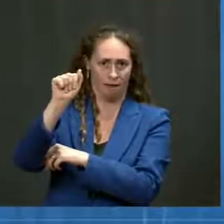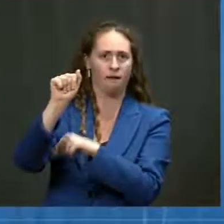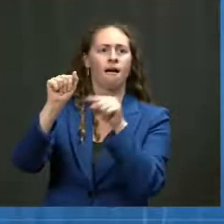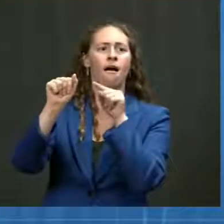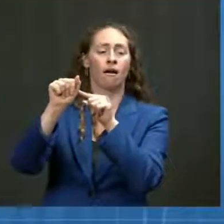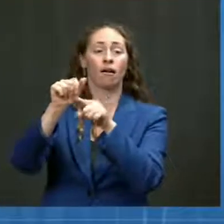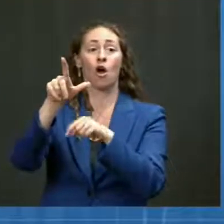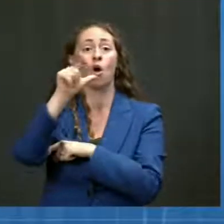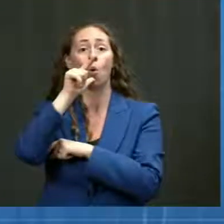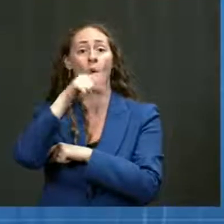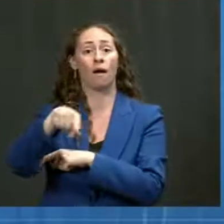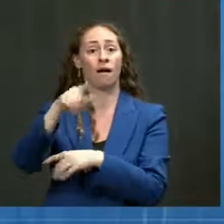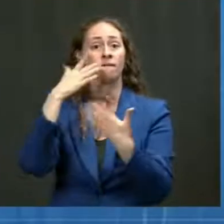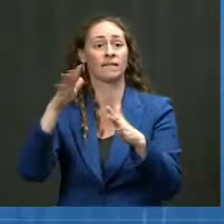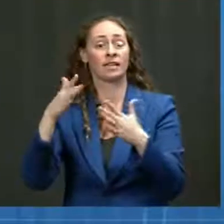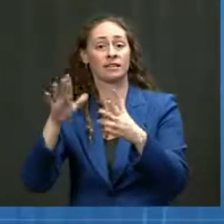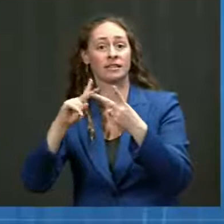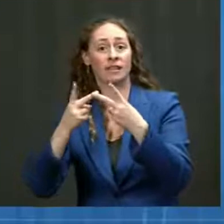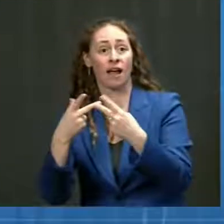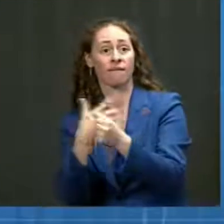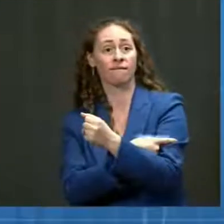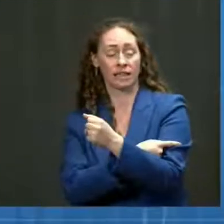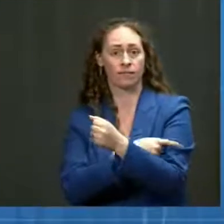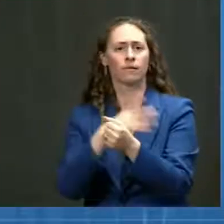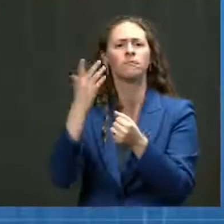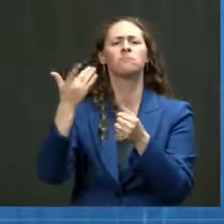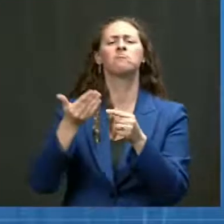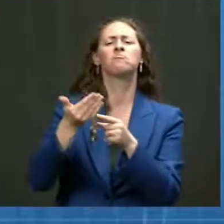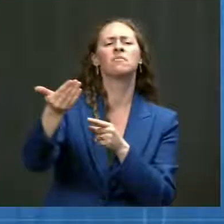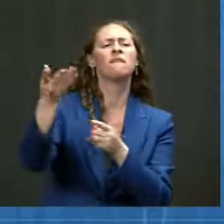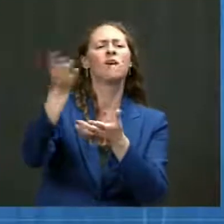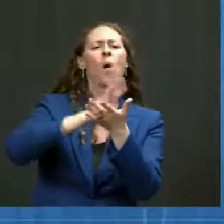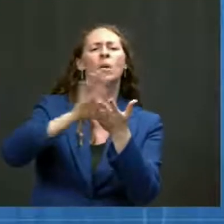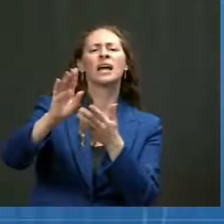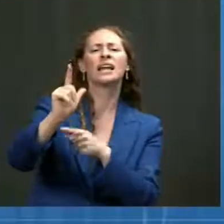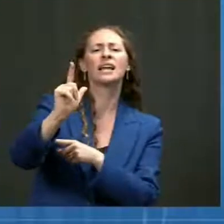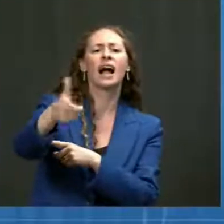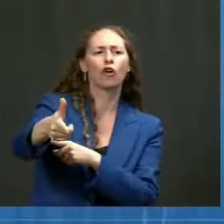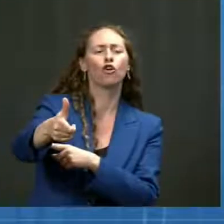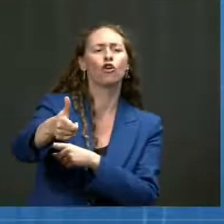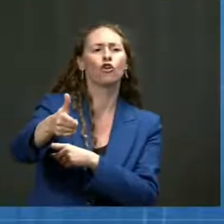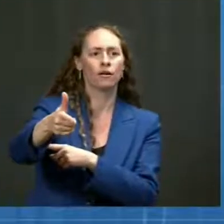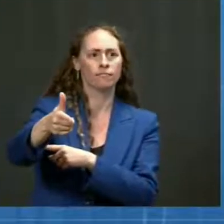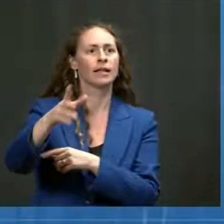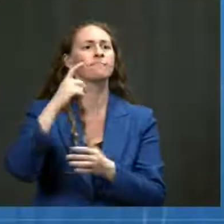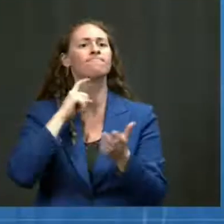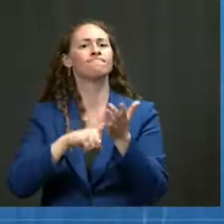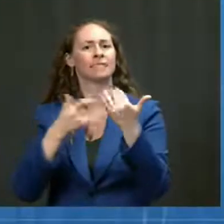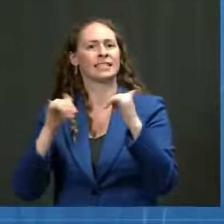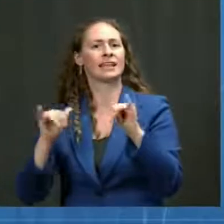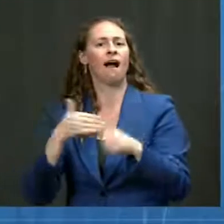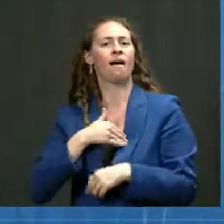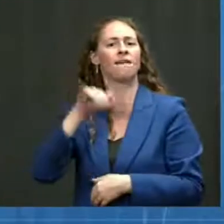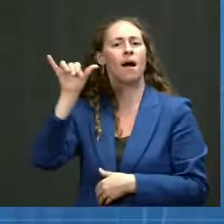THREE TRIAL, SHOWED THAT FOUR WEEKS AFTER THE SECOND DOSE,